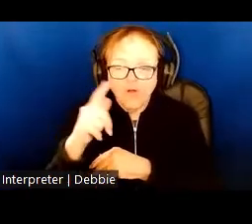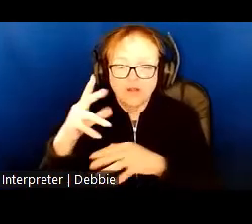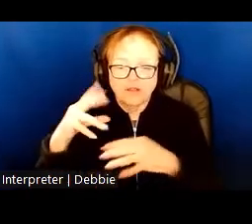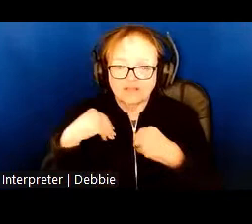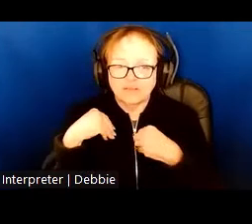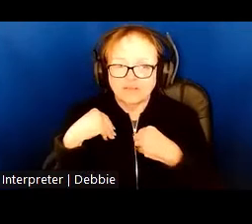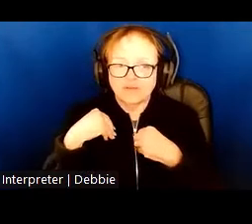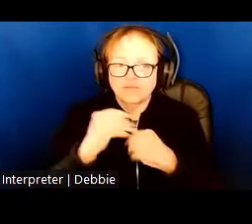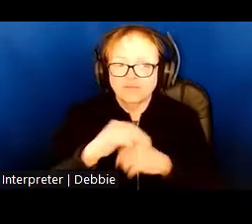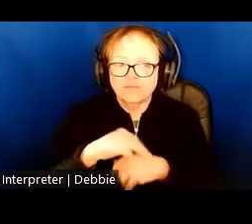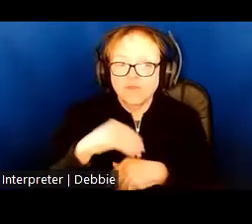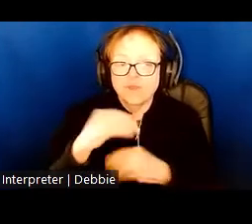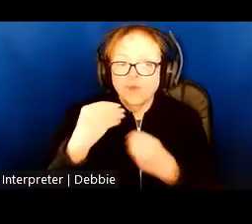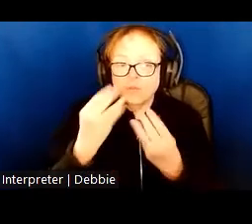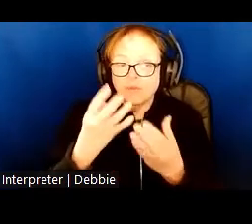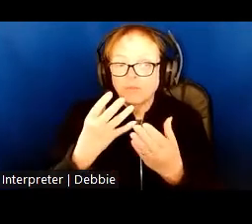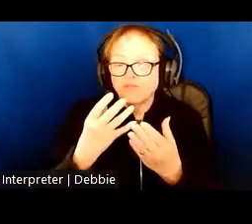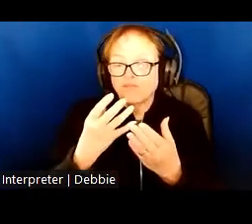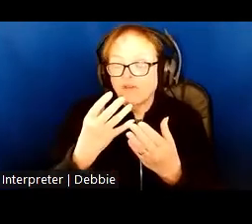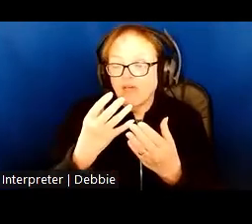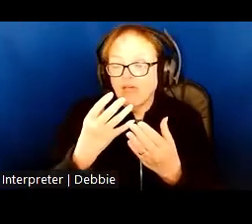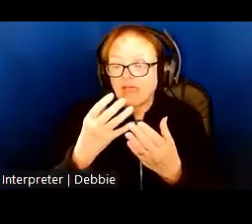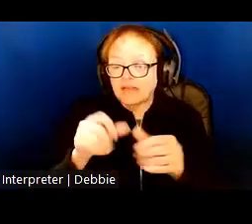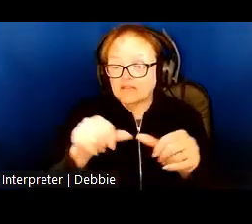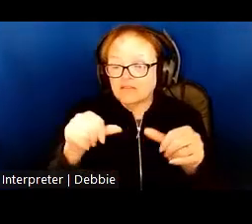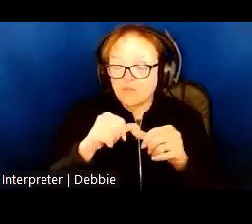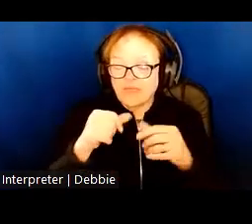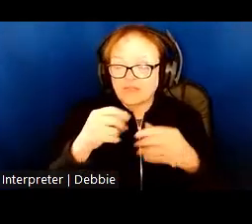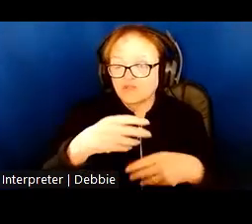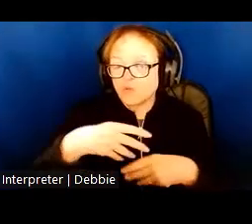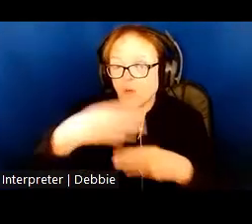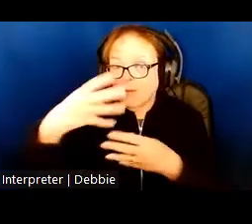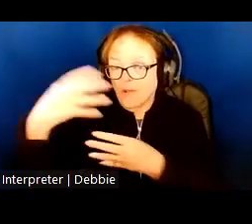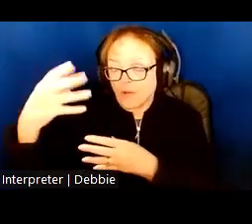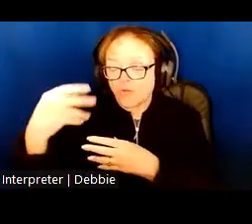Applicants will be provided with space to upload four-to-eight digital images OR short